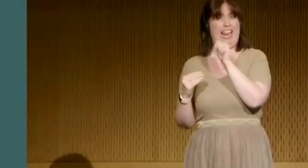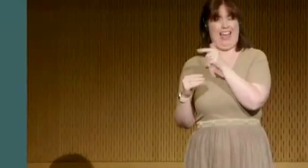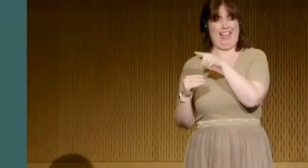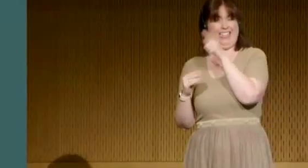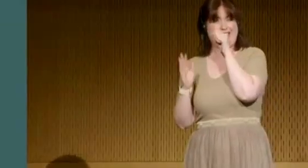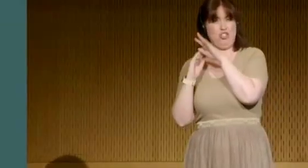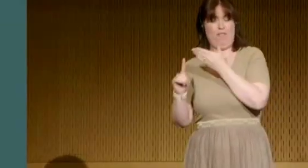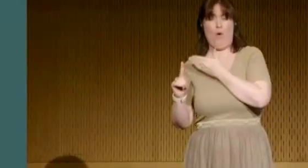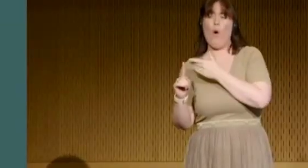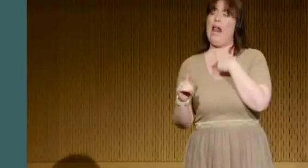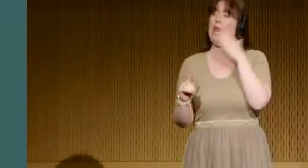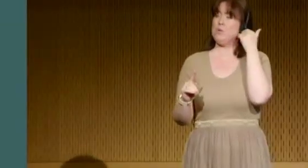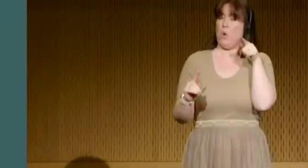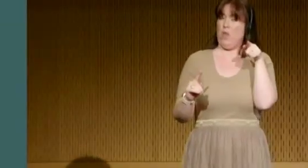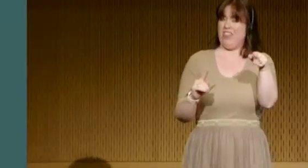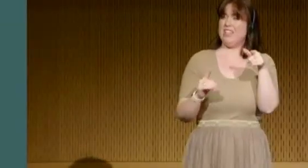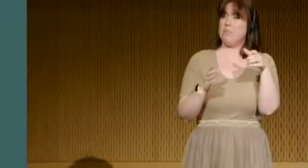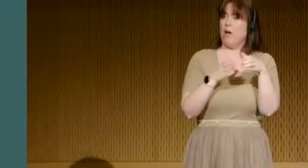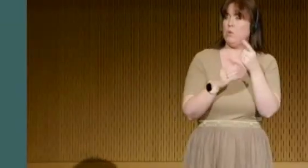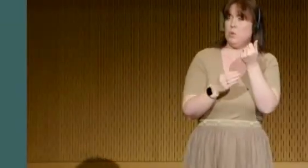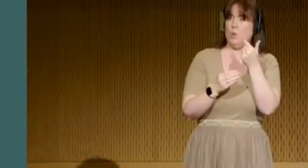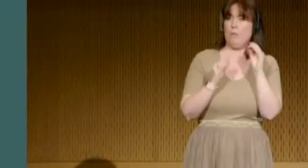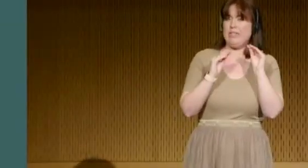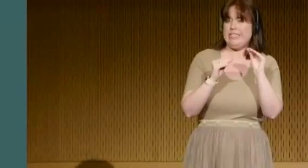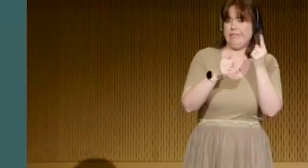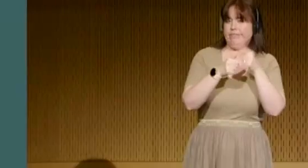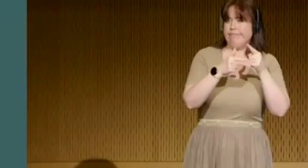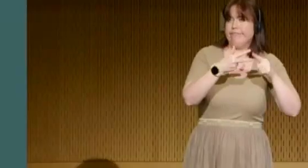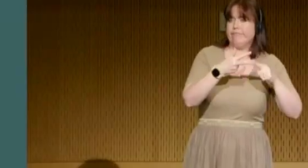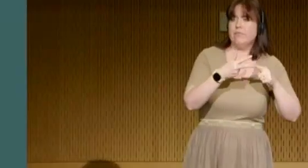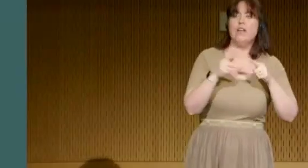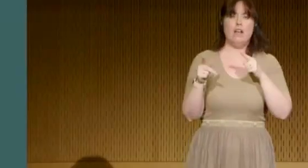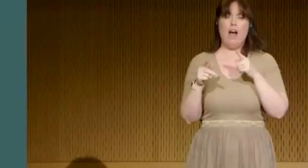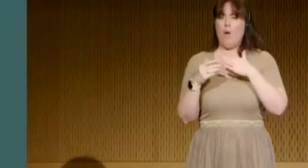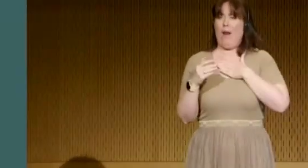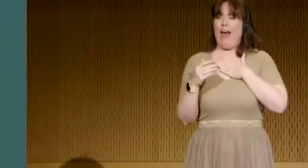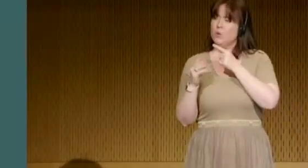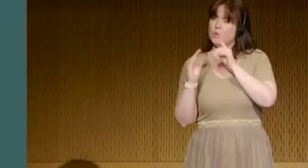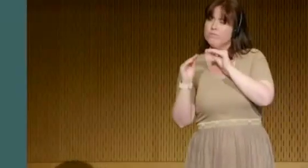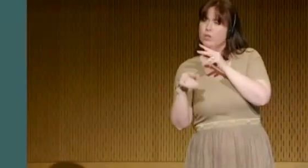these are the topics I'm going to teach. Can we set up a glossar?"y and I put the words in